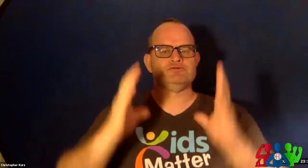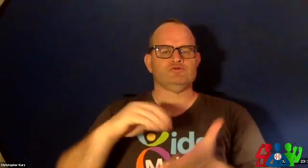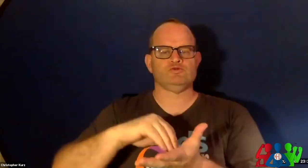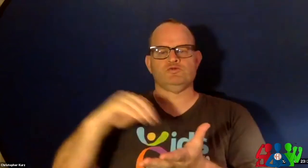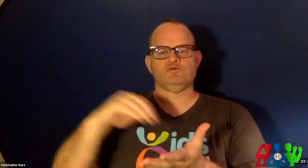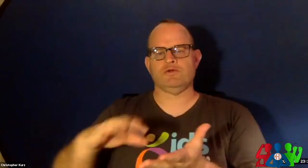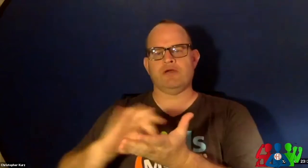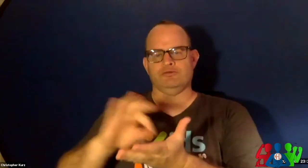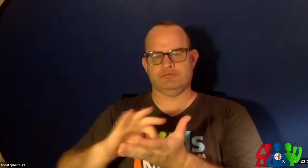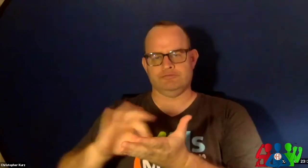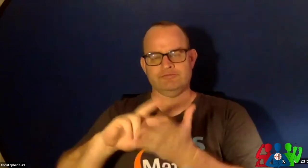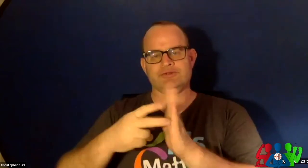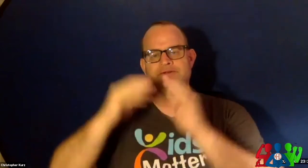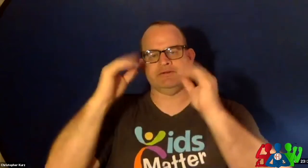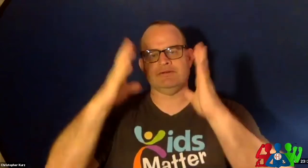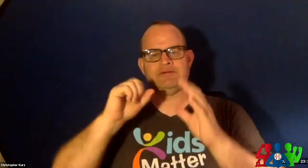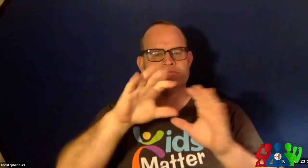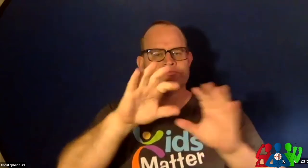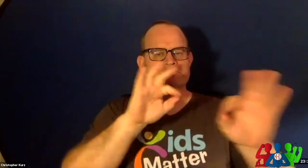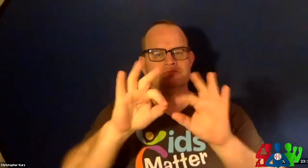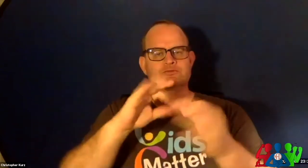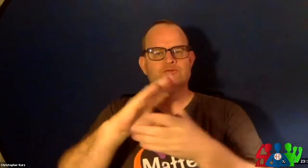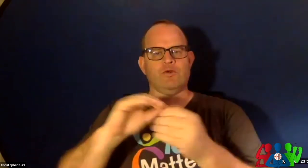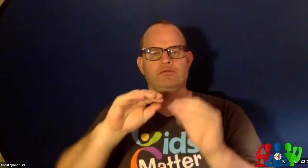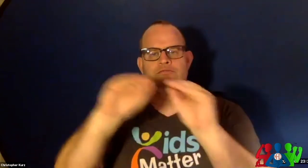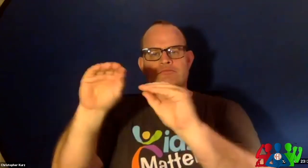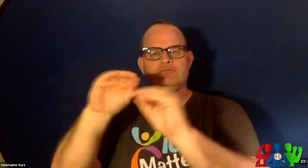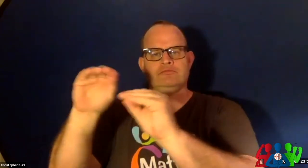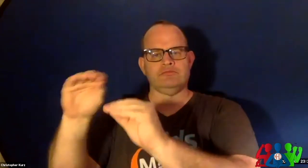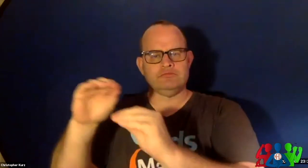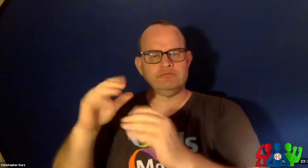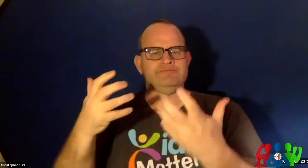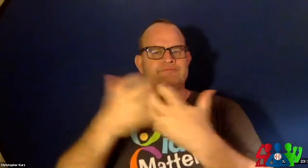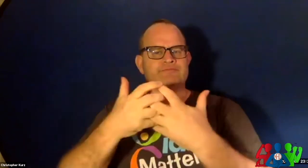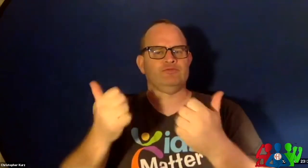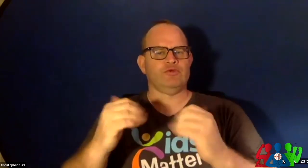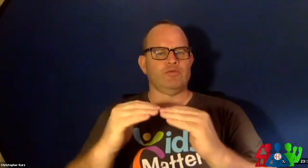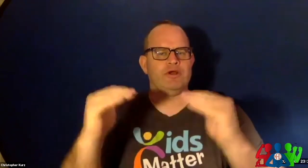The other part of the software, of course, is how teachers and others